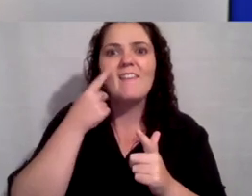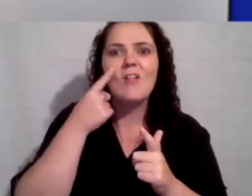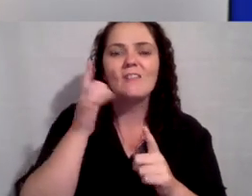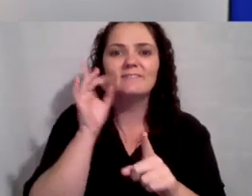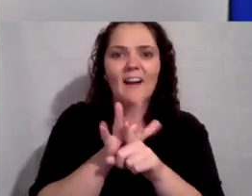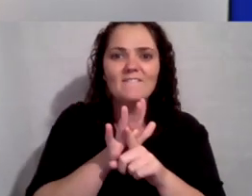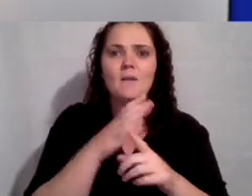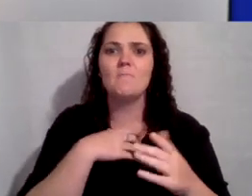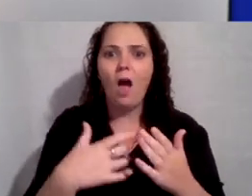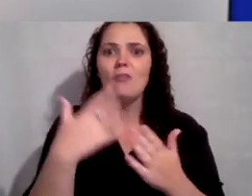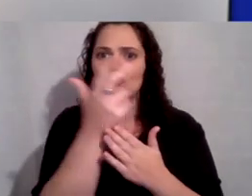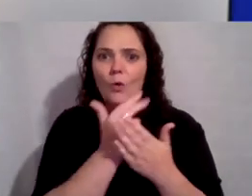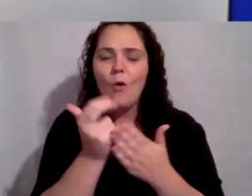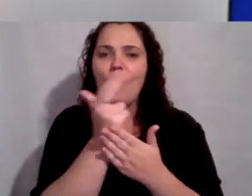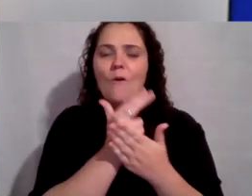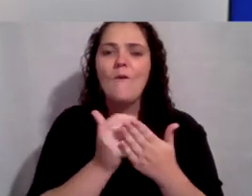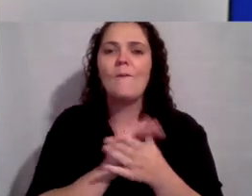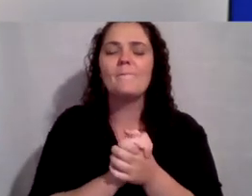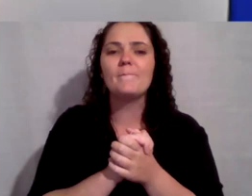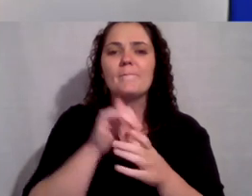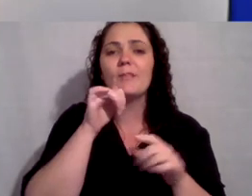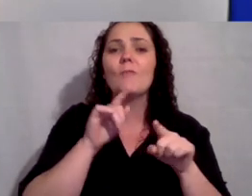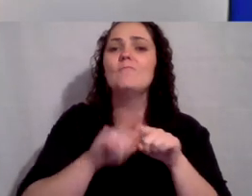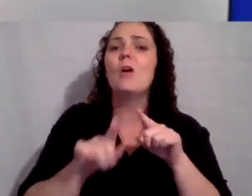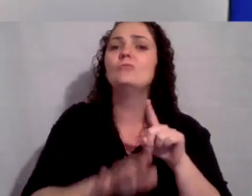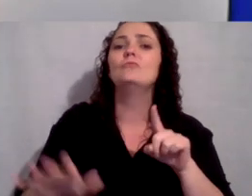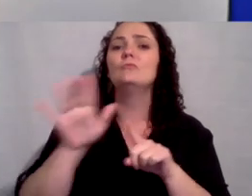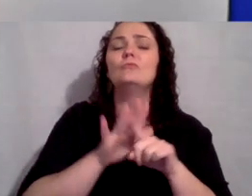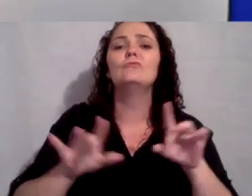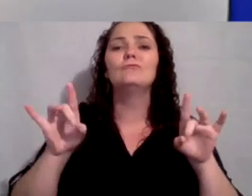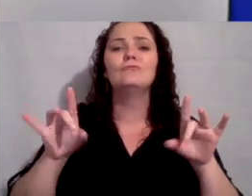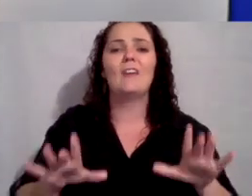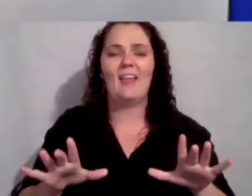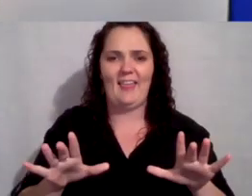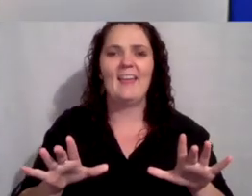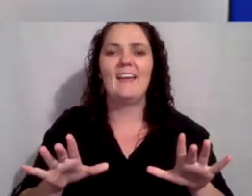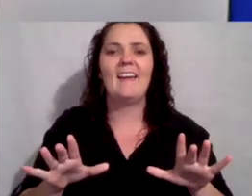with life drawing. As in most places around Australia, I know not everywhere in Australia but in